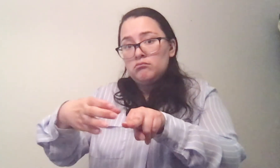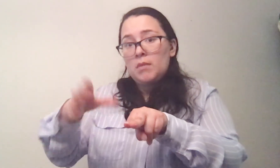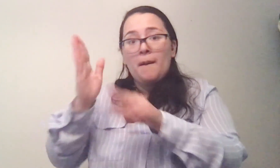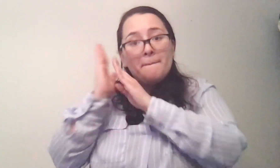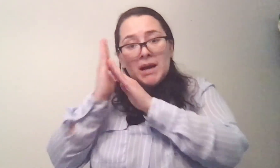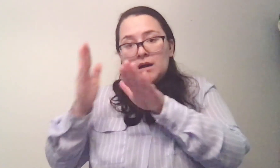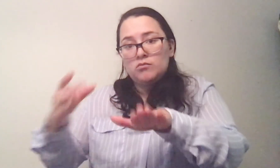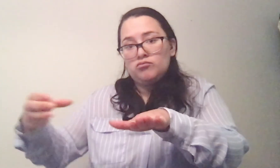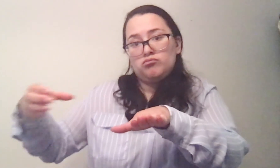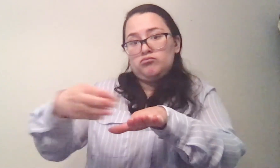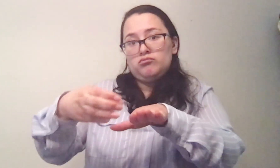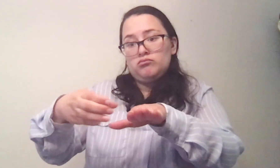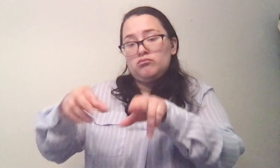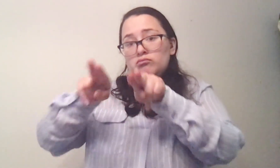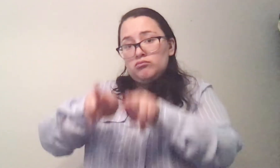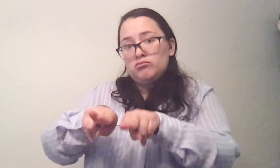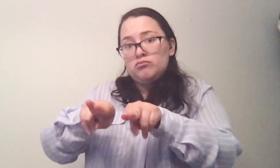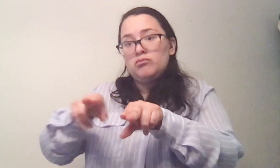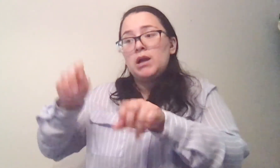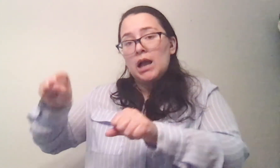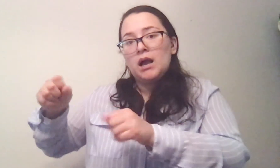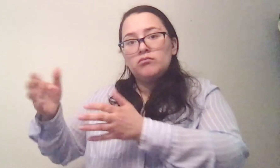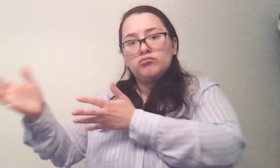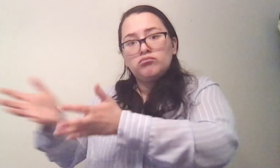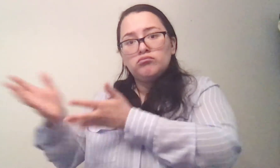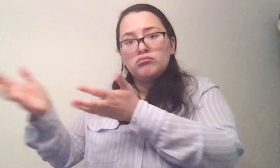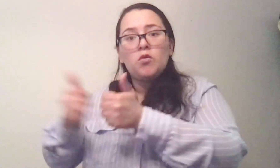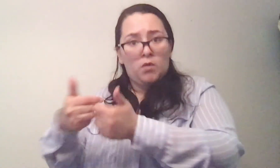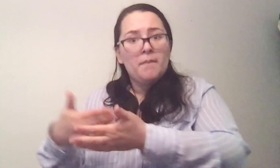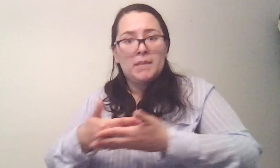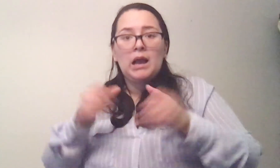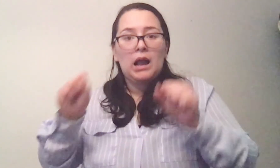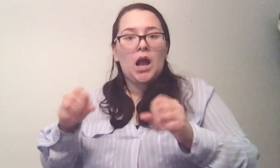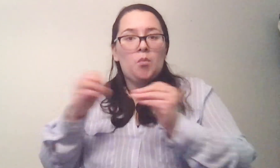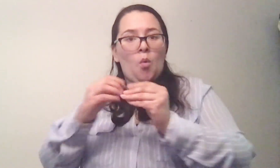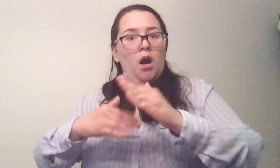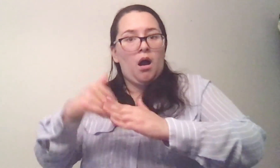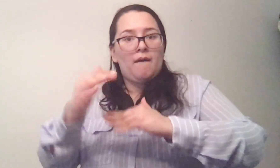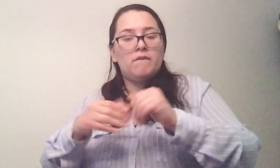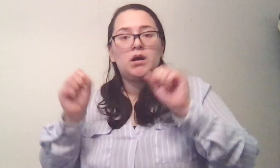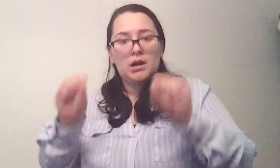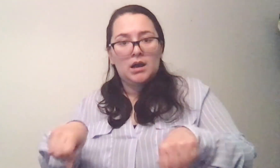right next to the bed and can interact with baby more comfortably.